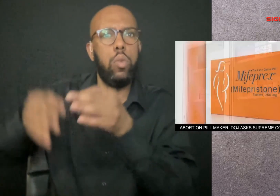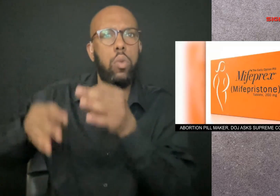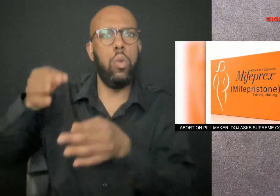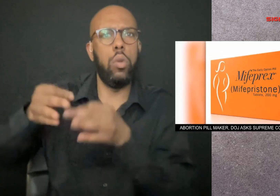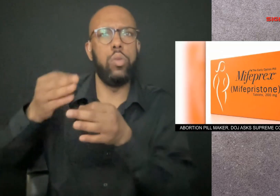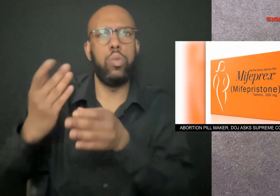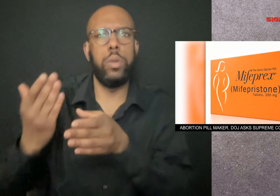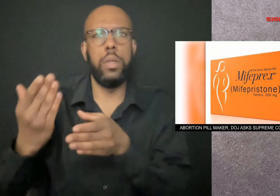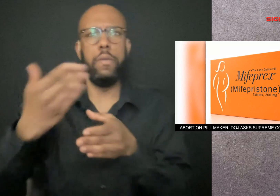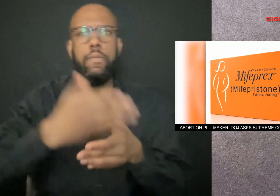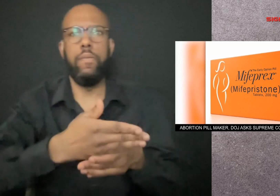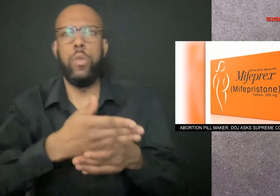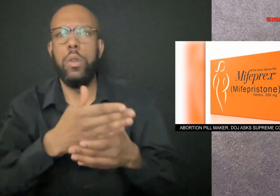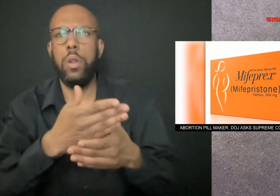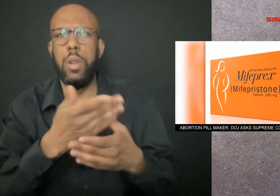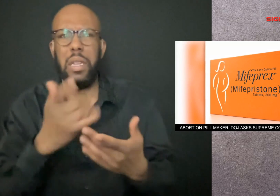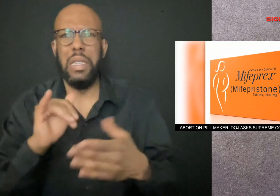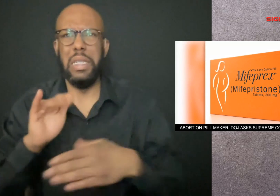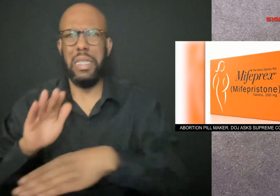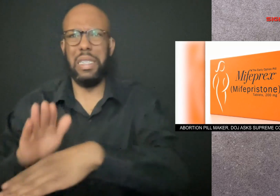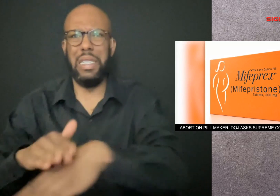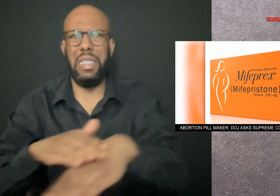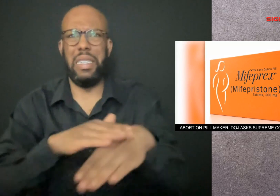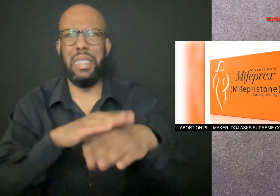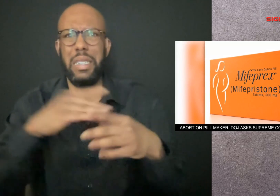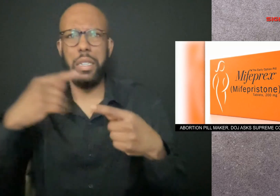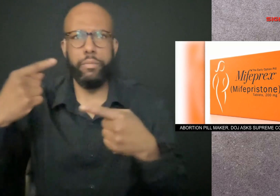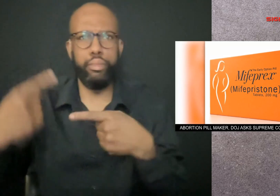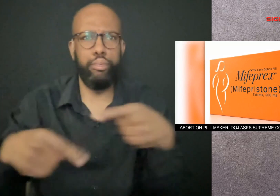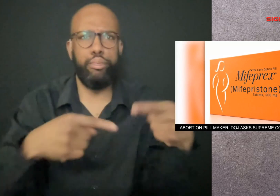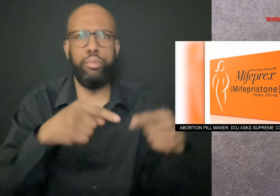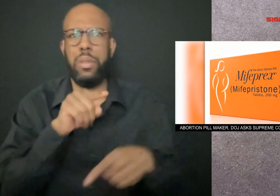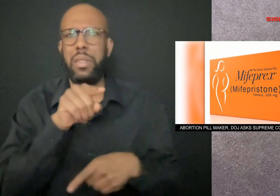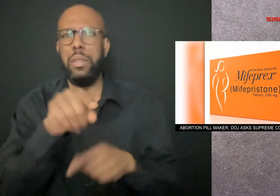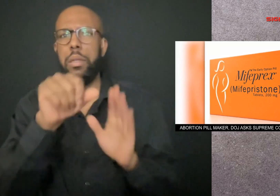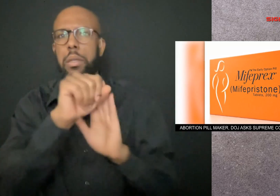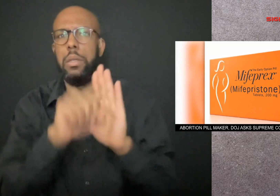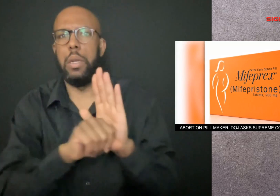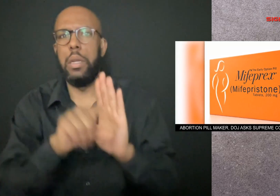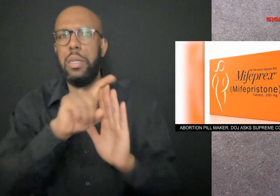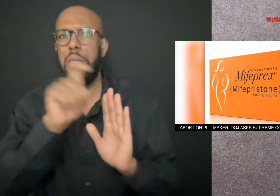including detailed information on the country's allies and enemies